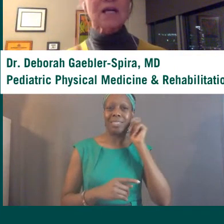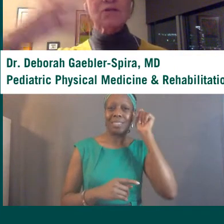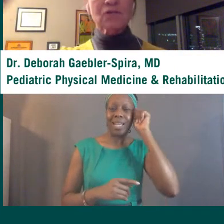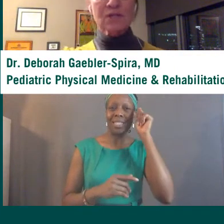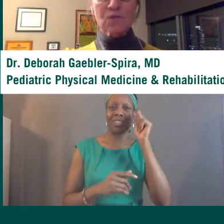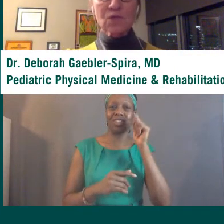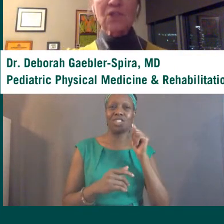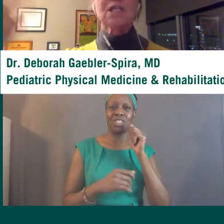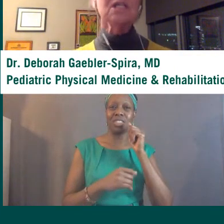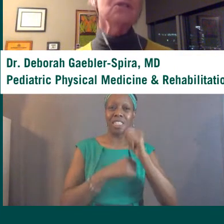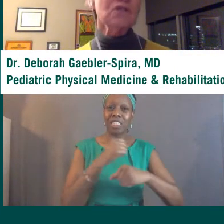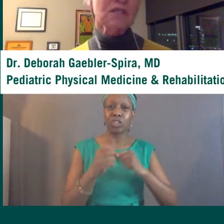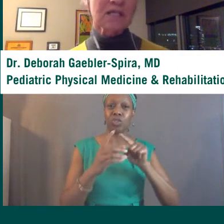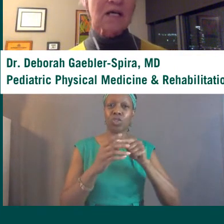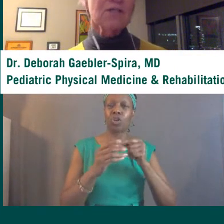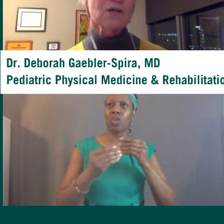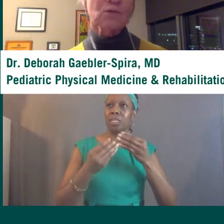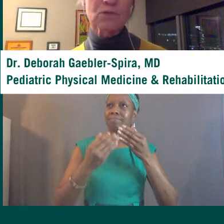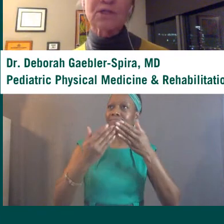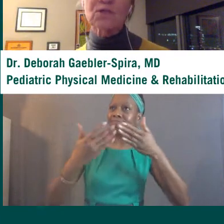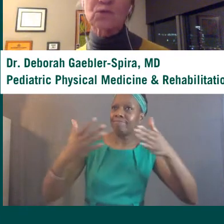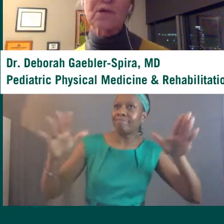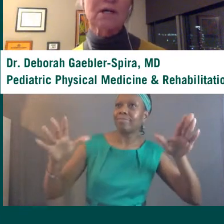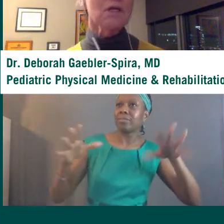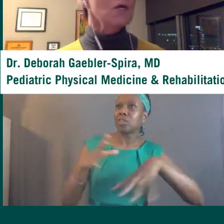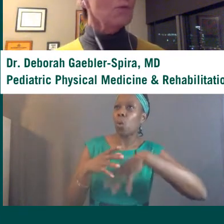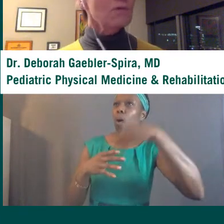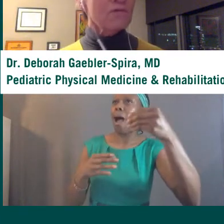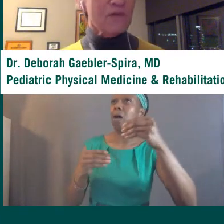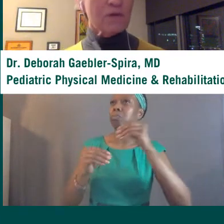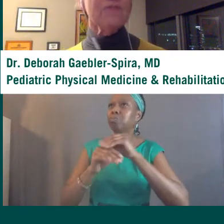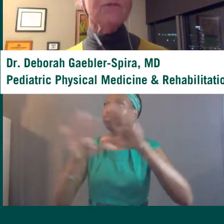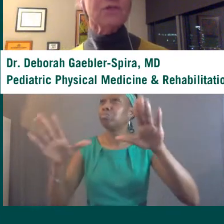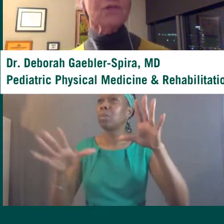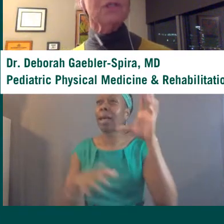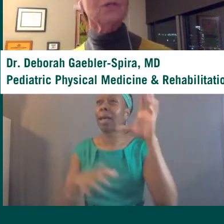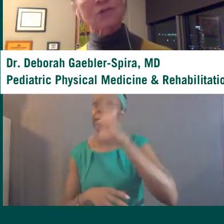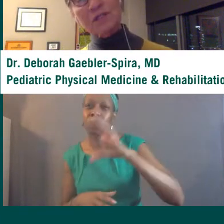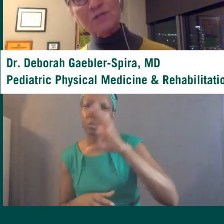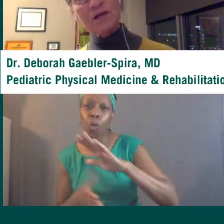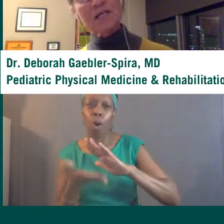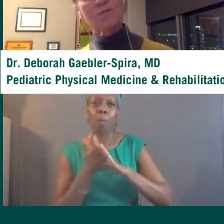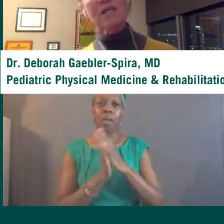and transition into the adult world as well. We're very fortunate at Shirley Ryan,